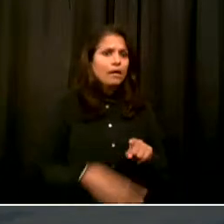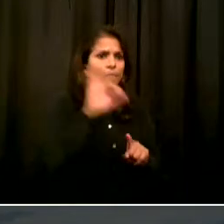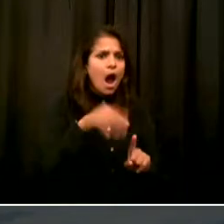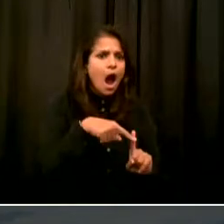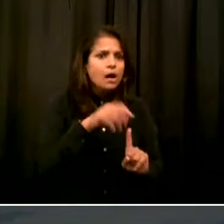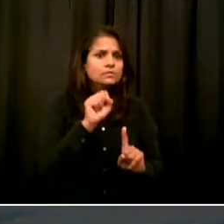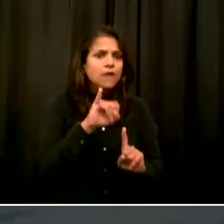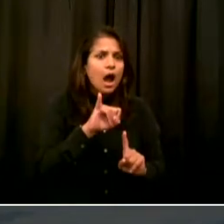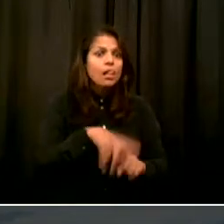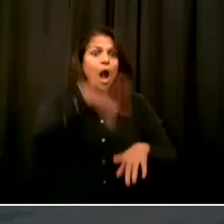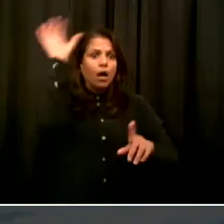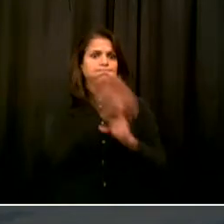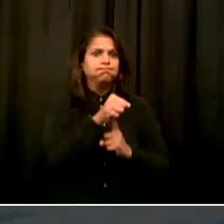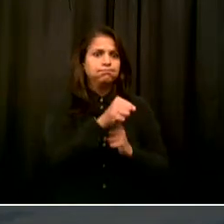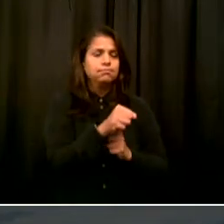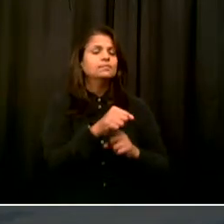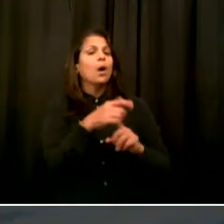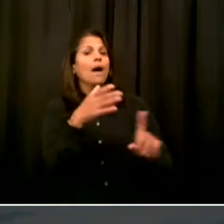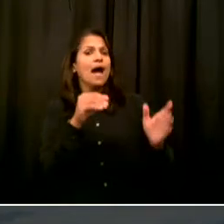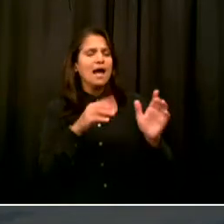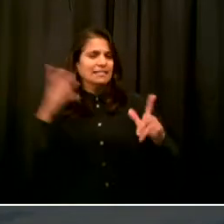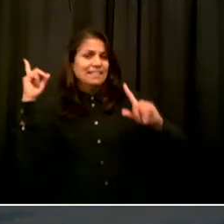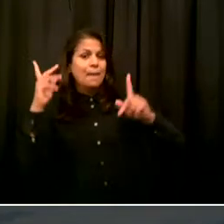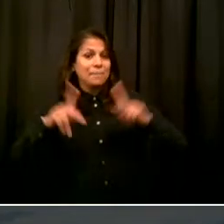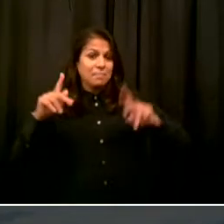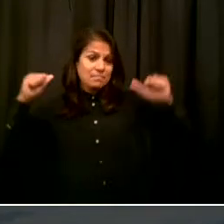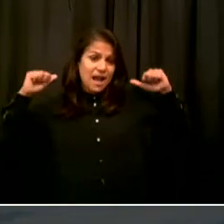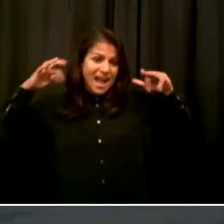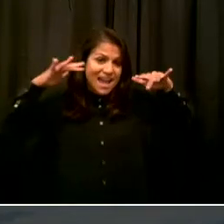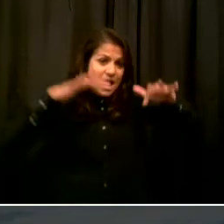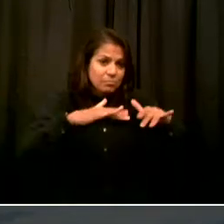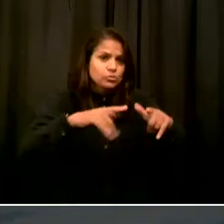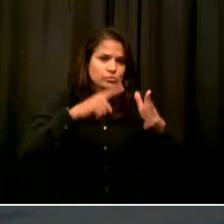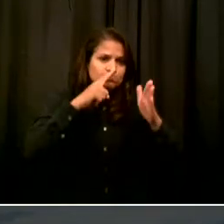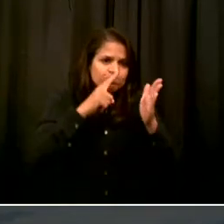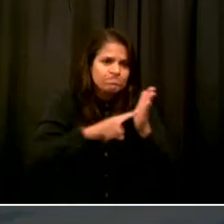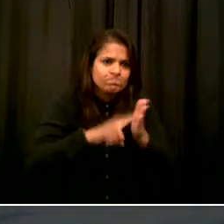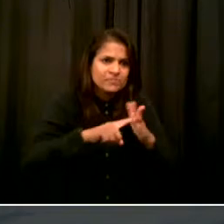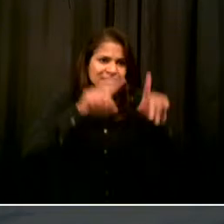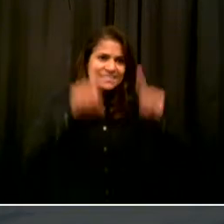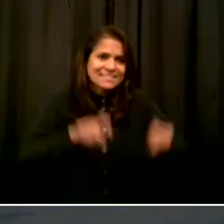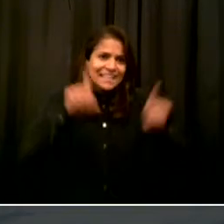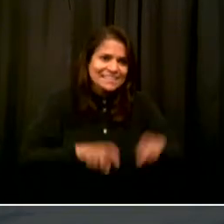AGAIN, AT THIS PPNOIT, IT IS A